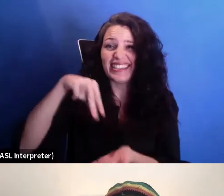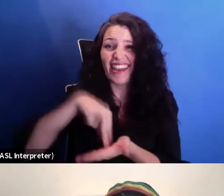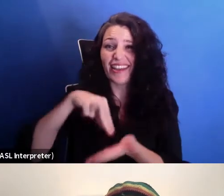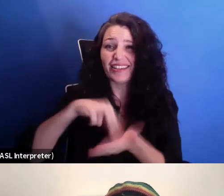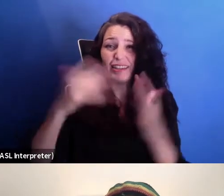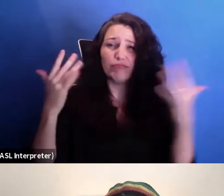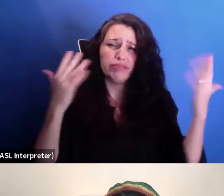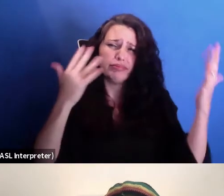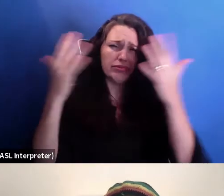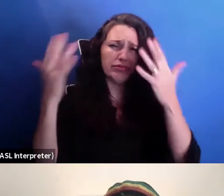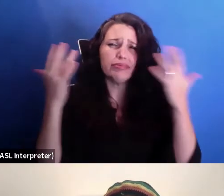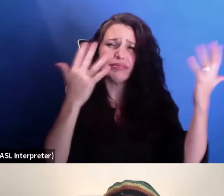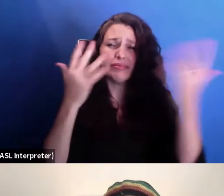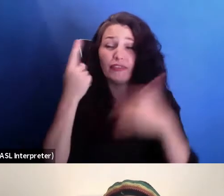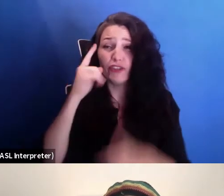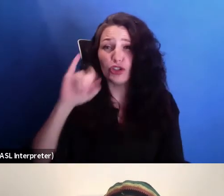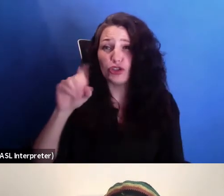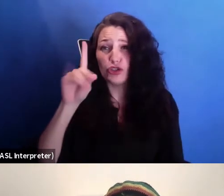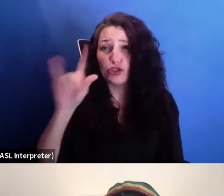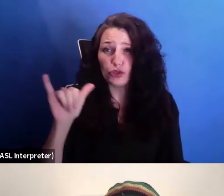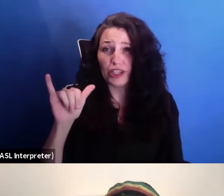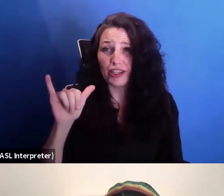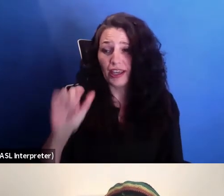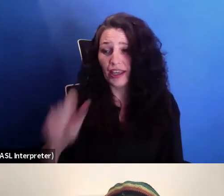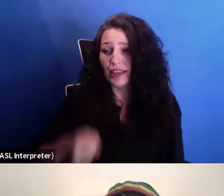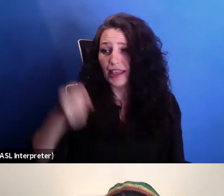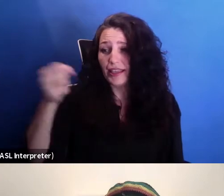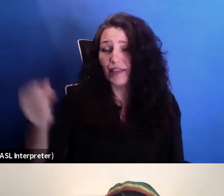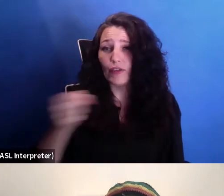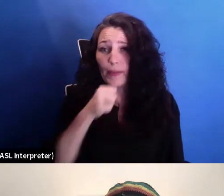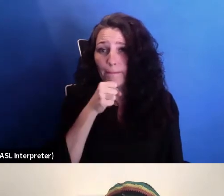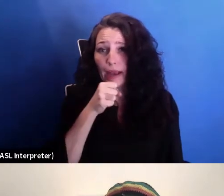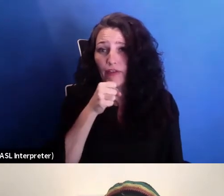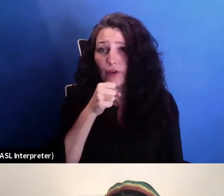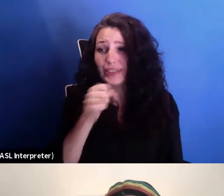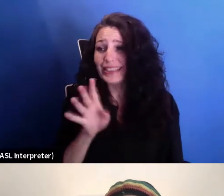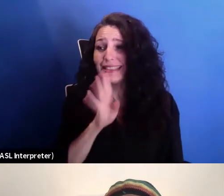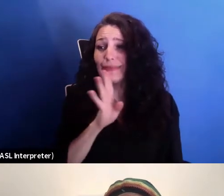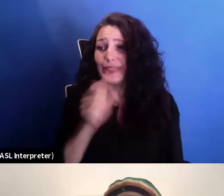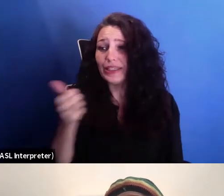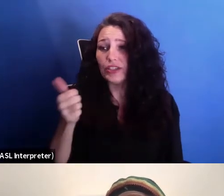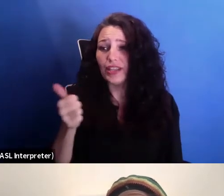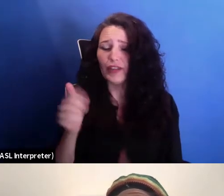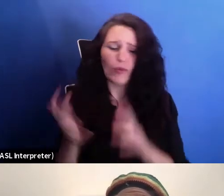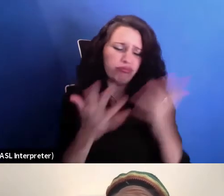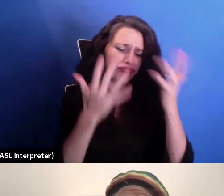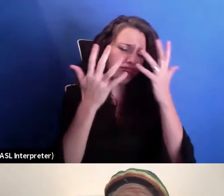and everyone applauded for her for like 10 minutes. Cause I think it was clear to us then